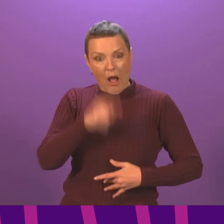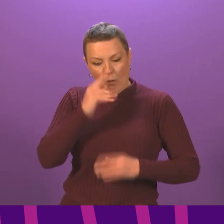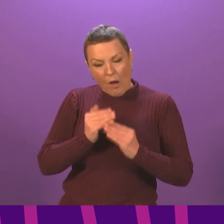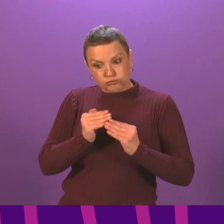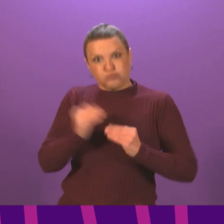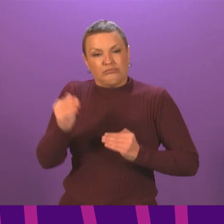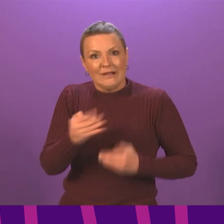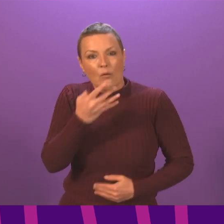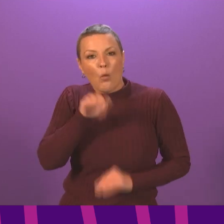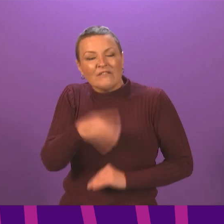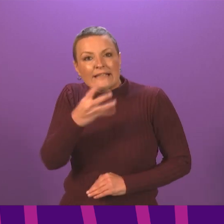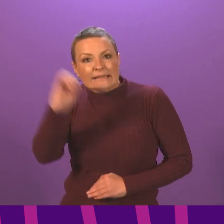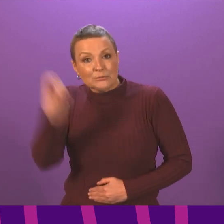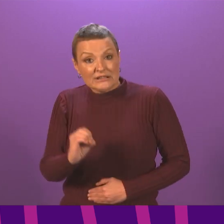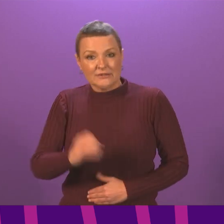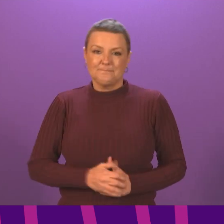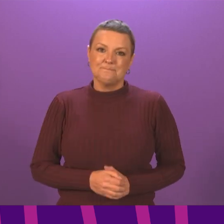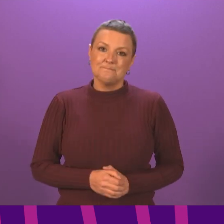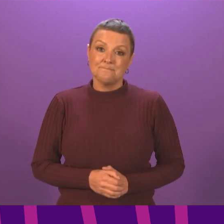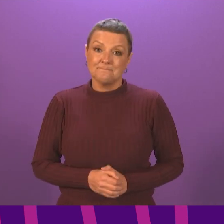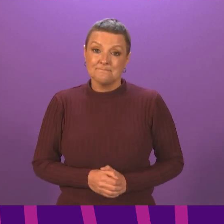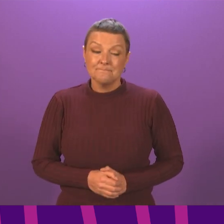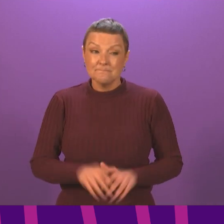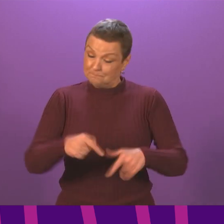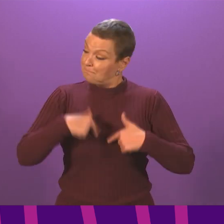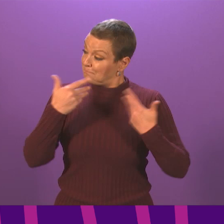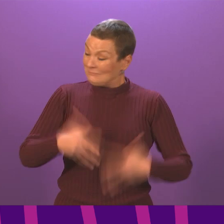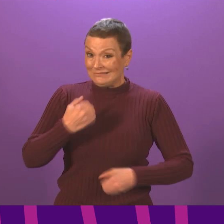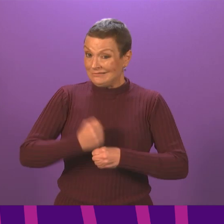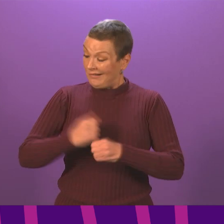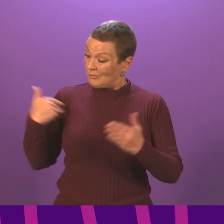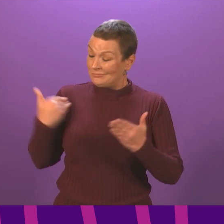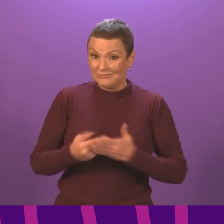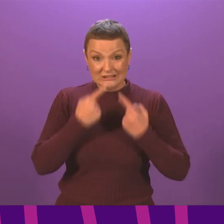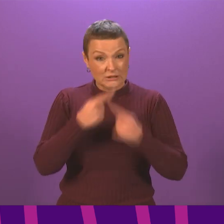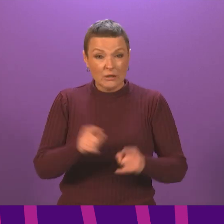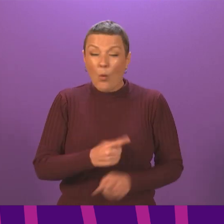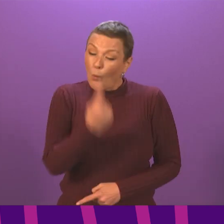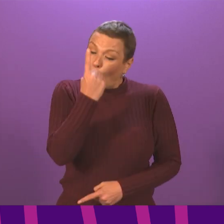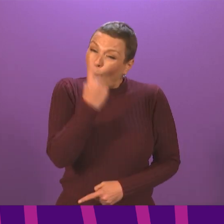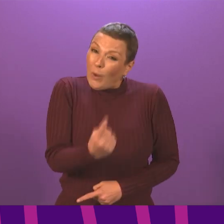infectious. Understanding that matters, because, as we have said consistently from the outset, no